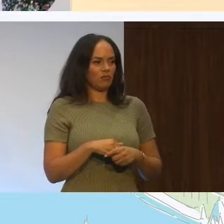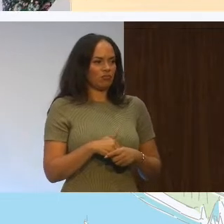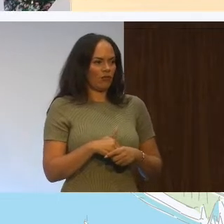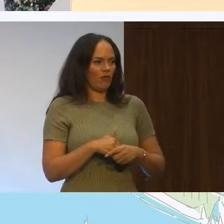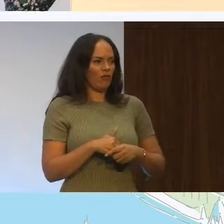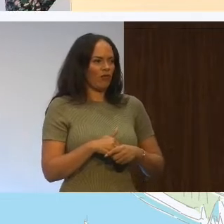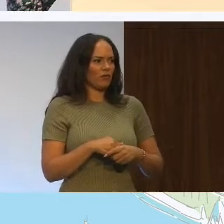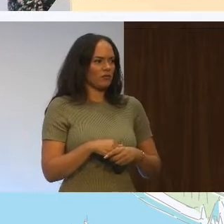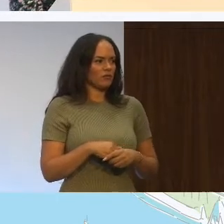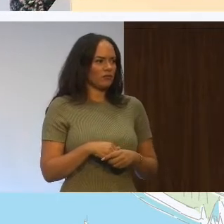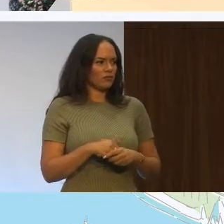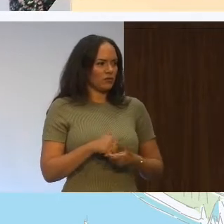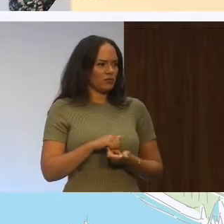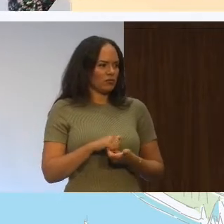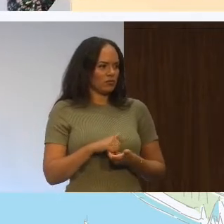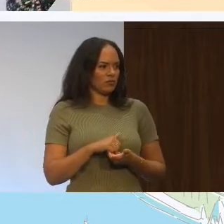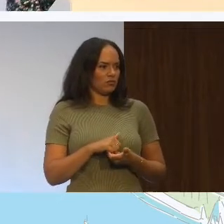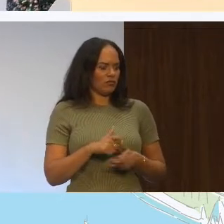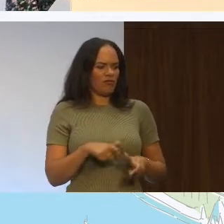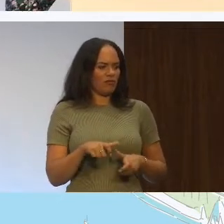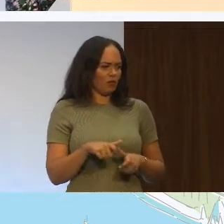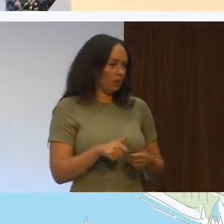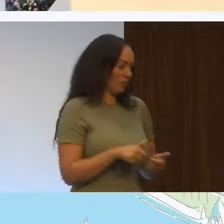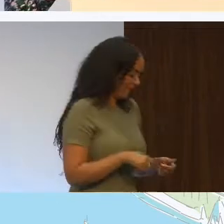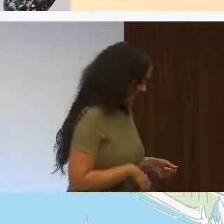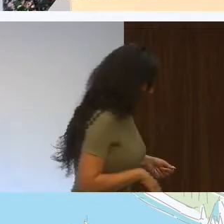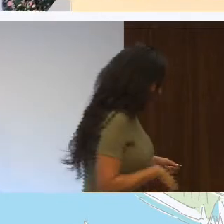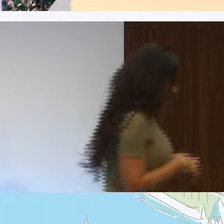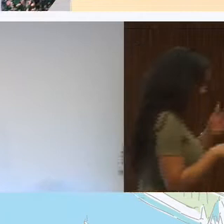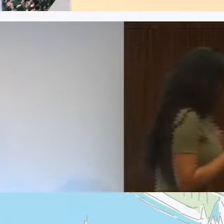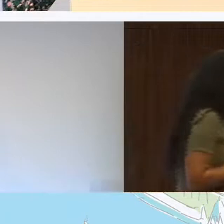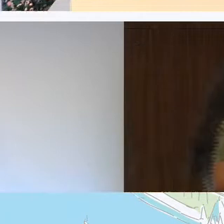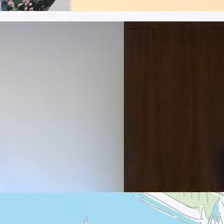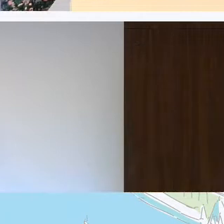We're also interested in these symptoms because you can start to think that they seem very similar